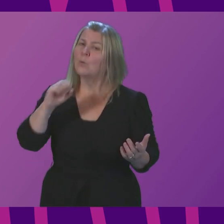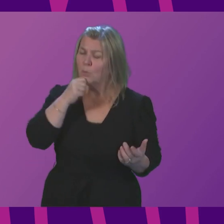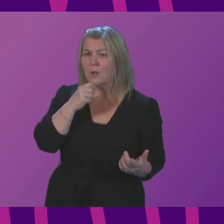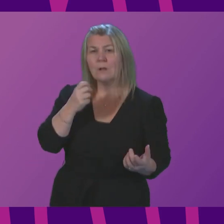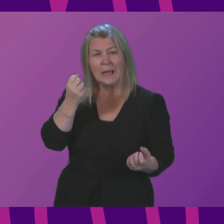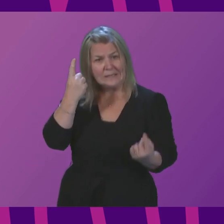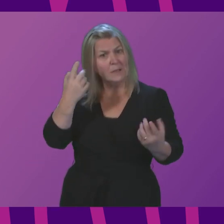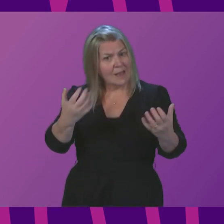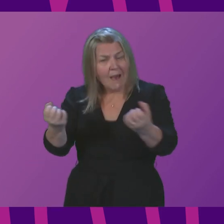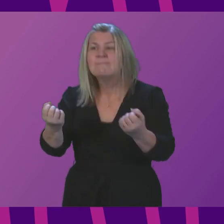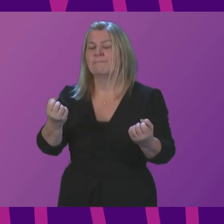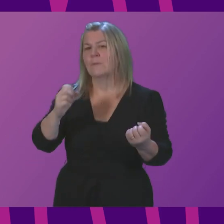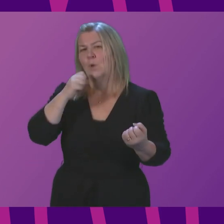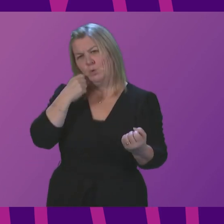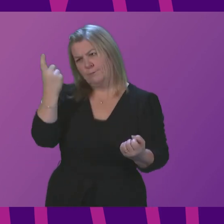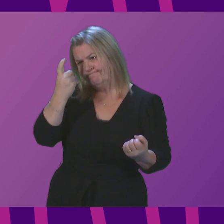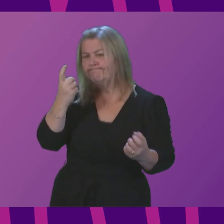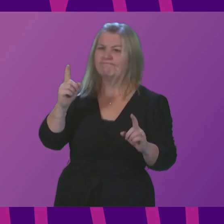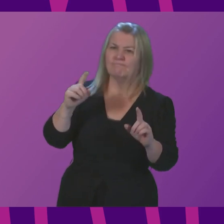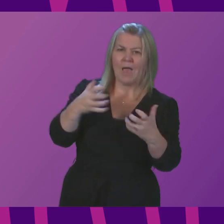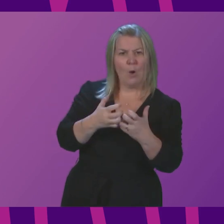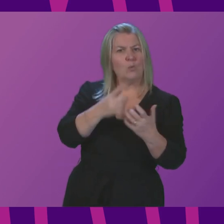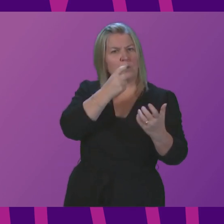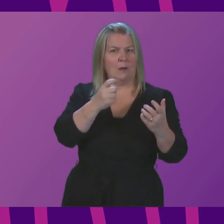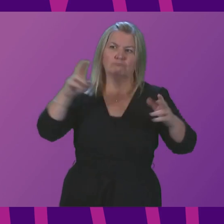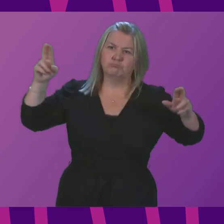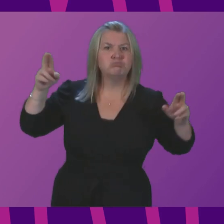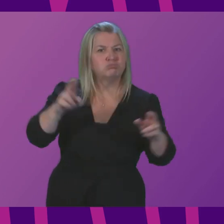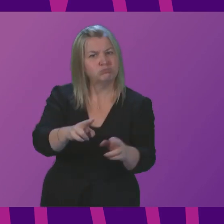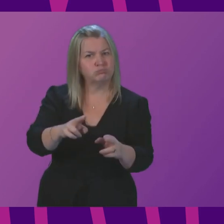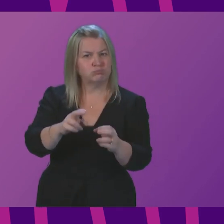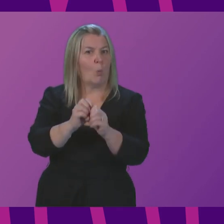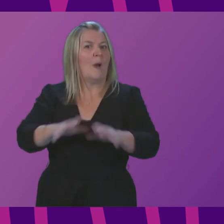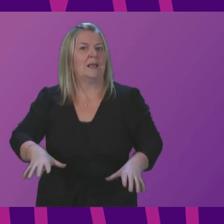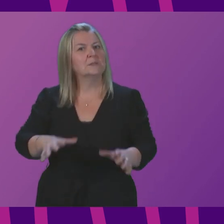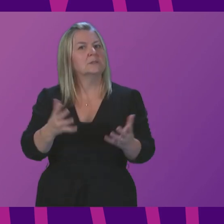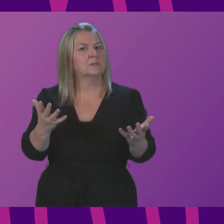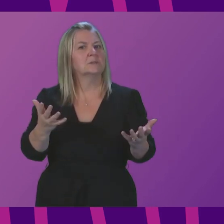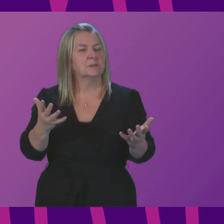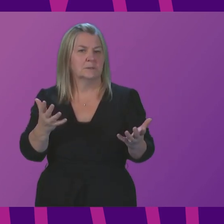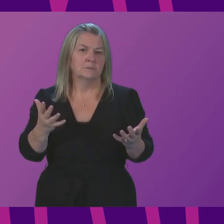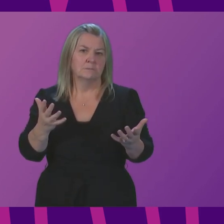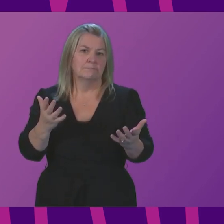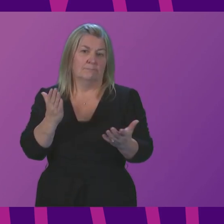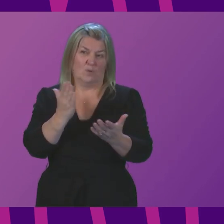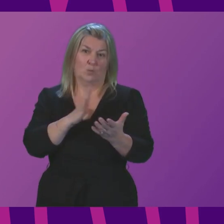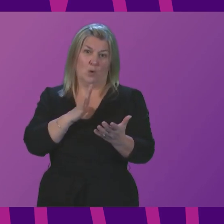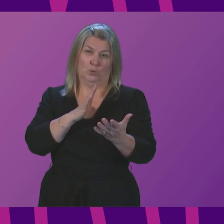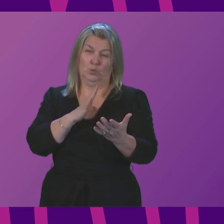play our part in reducing and appropriately dealing with waste in Scotland. That is an important part of fulfilling our environmental imperative.